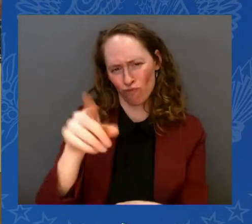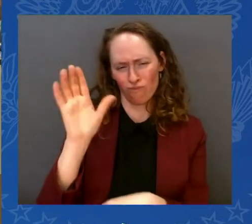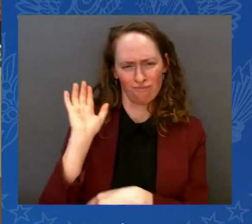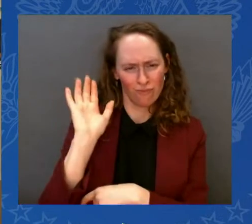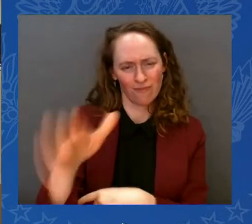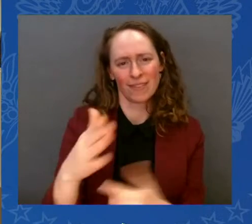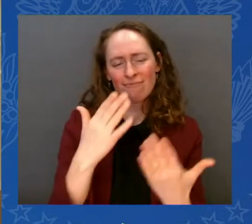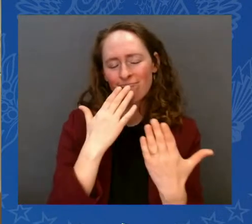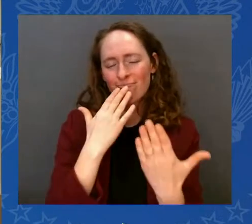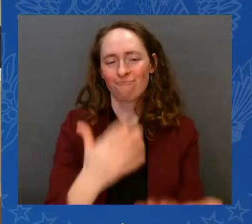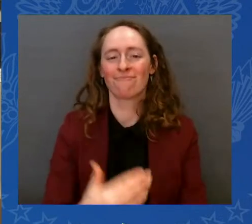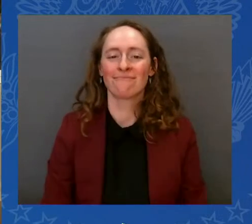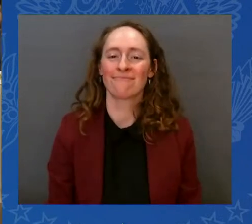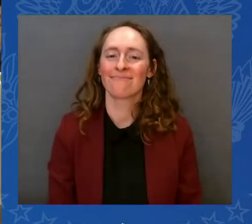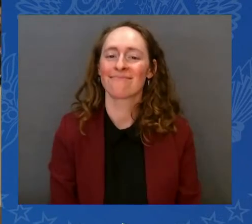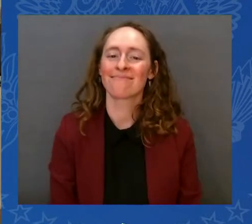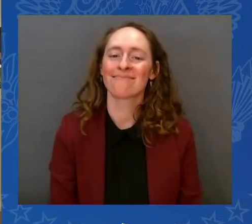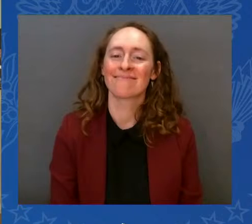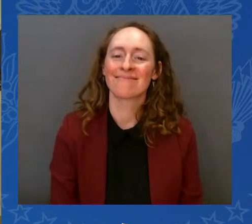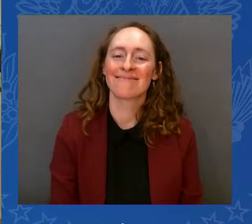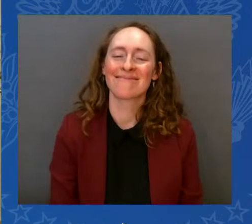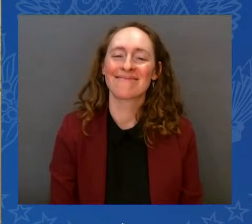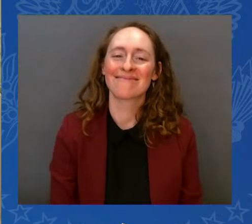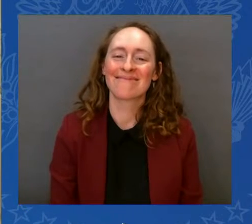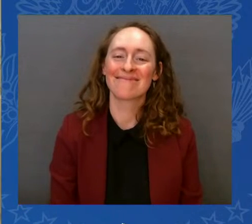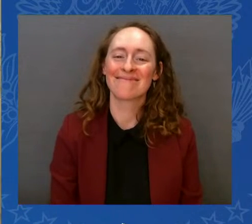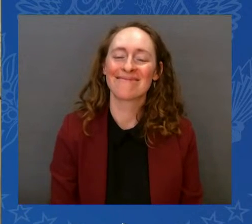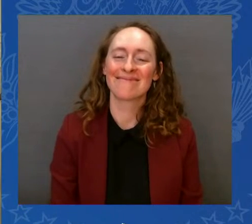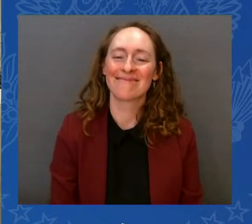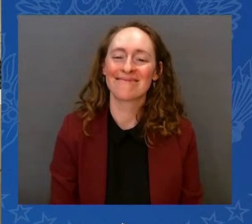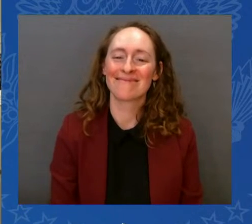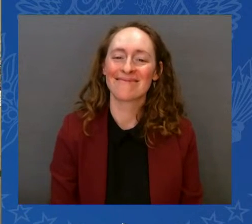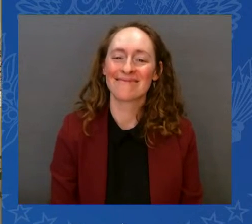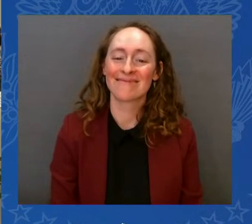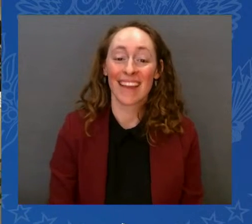Madam Vice President. The Vice President: Thank you. Good morning to all of you, and thank you for your work.